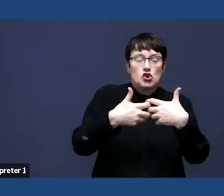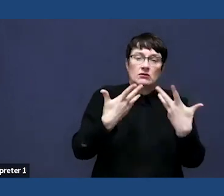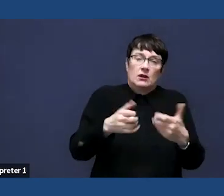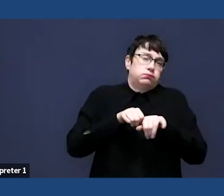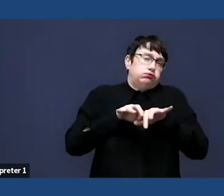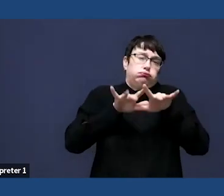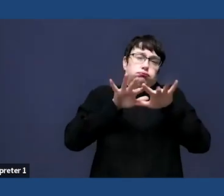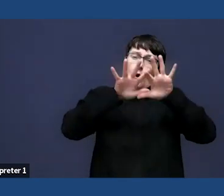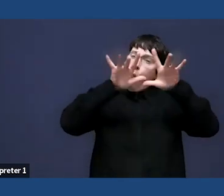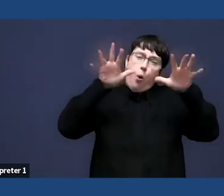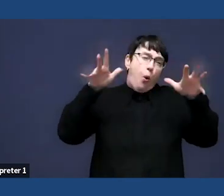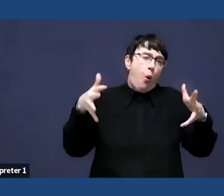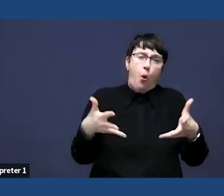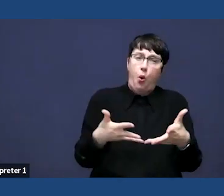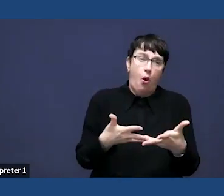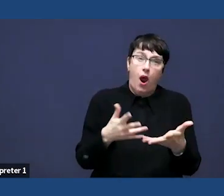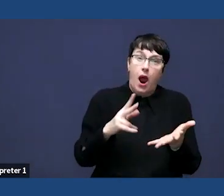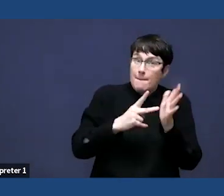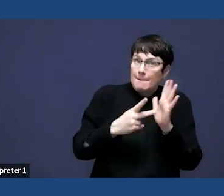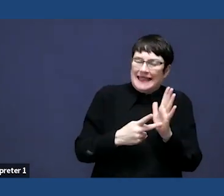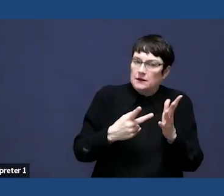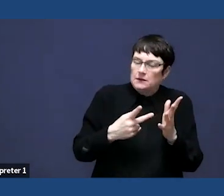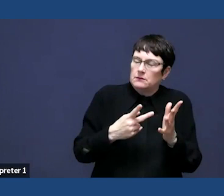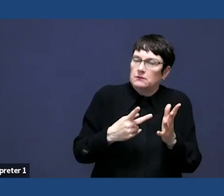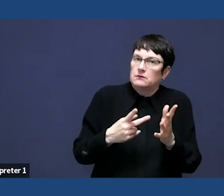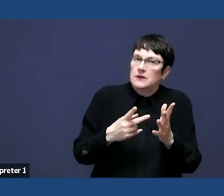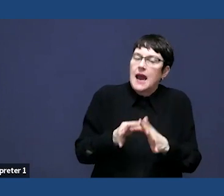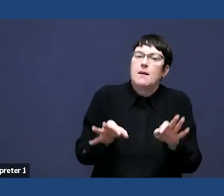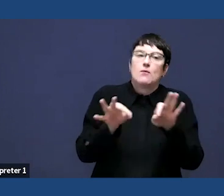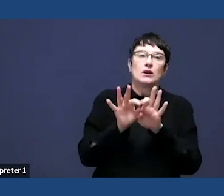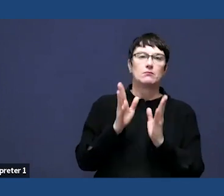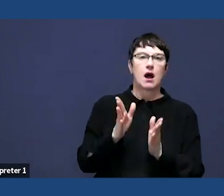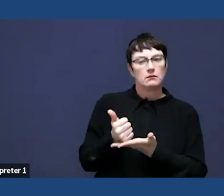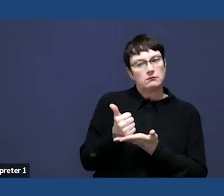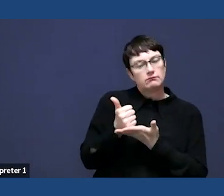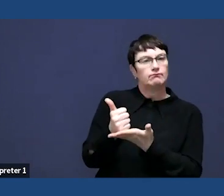So I'm going to ask to do a last comment and then I'm going to turn